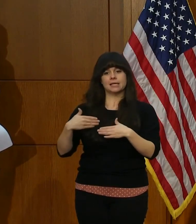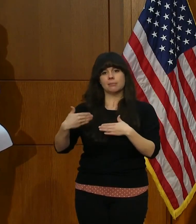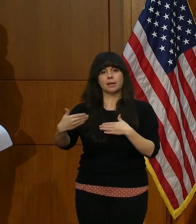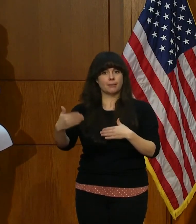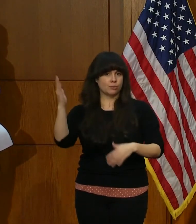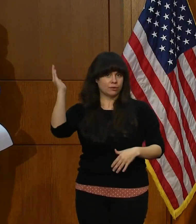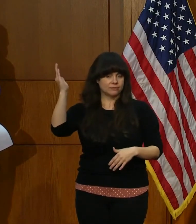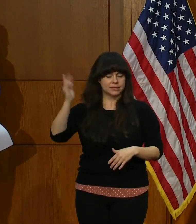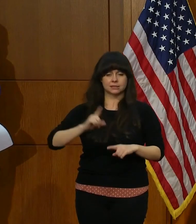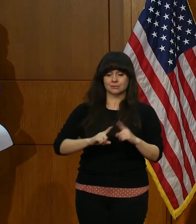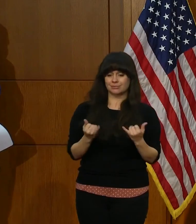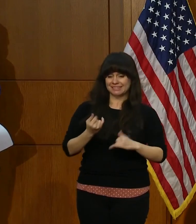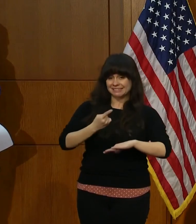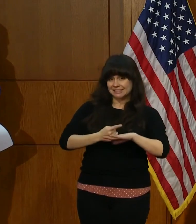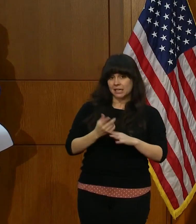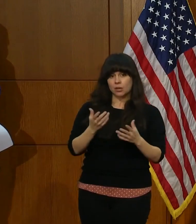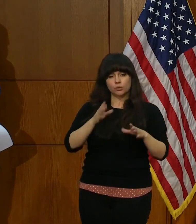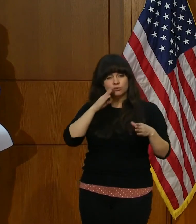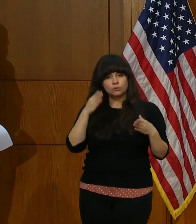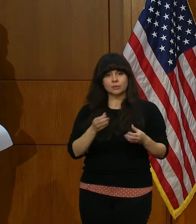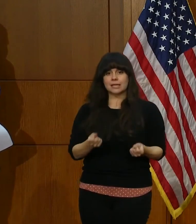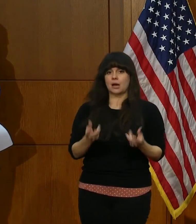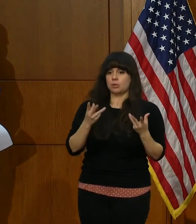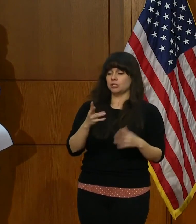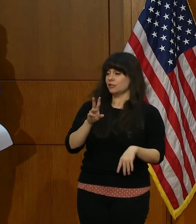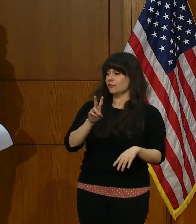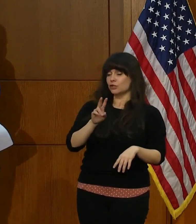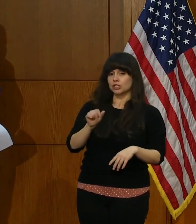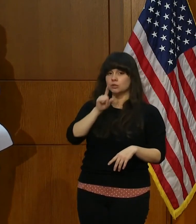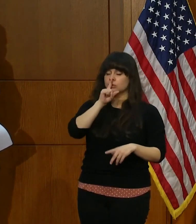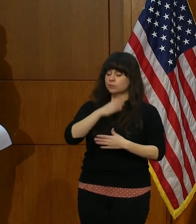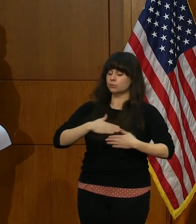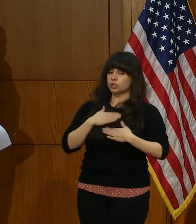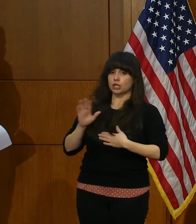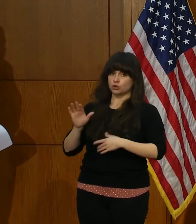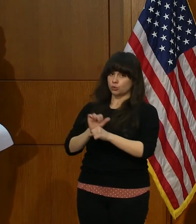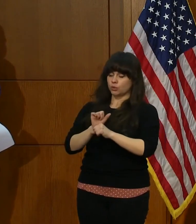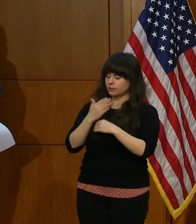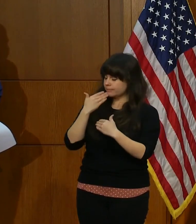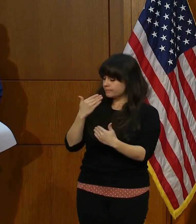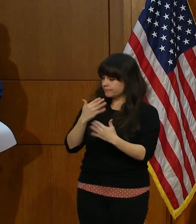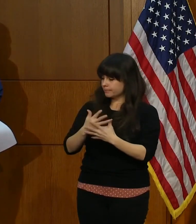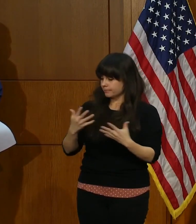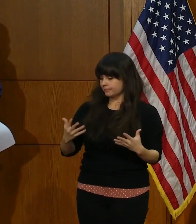NEXT STEPS WITH OUR PHARMACIES IN UPCOMING BRIEFINGS, BUT FOR TODAY, I WANT YOU TO KNOW HOW